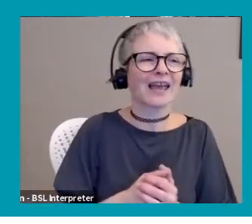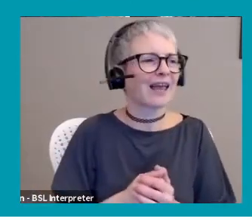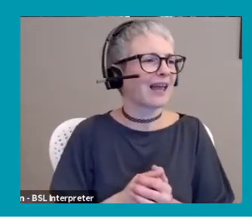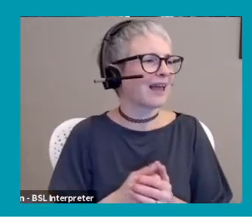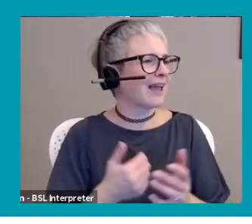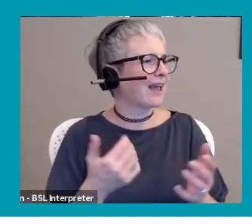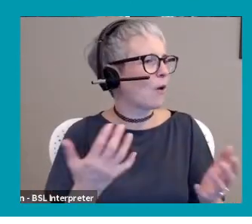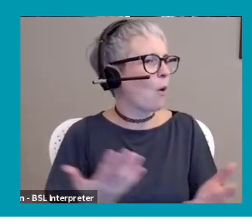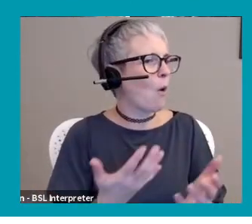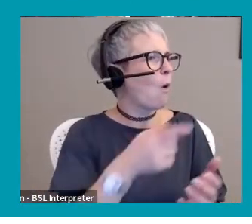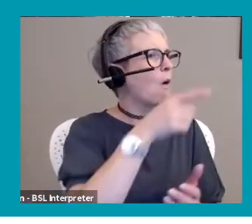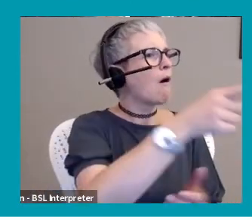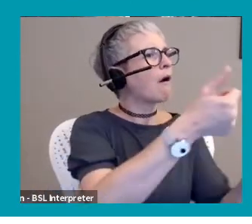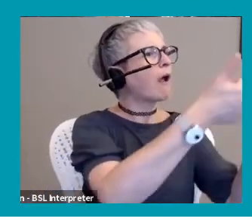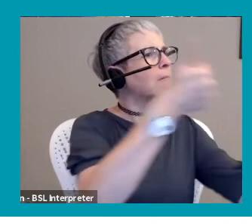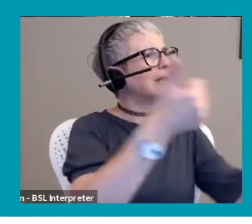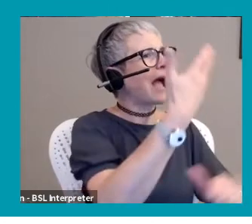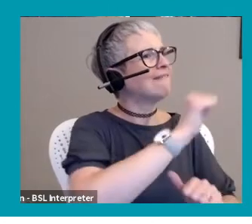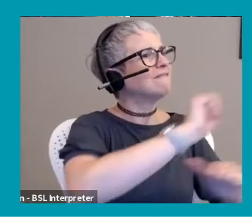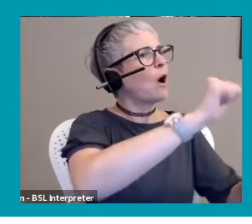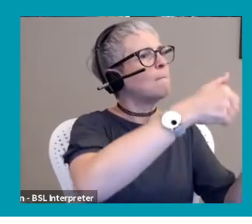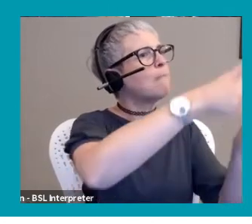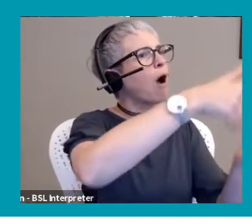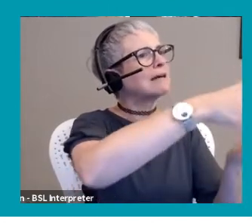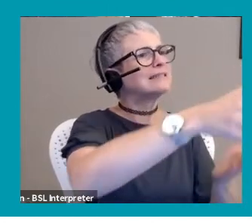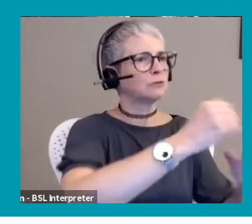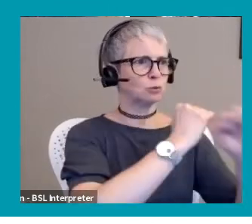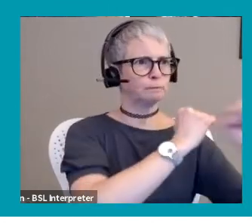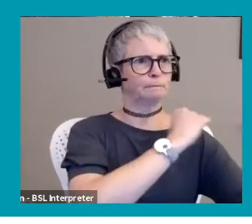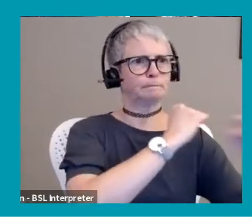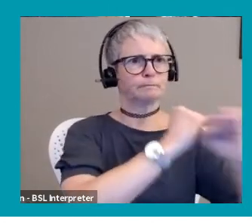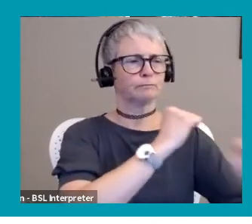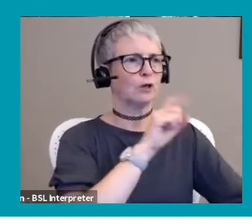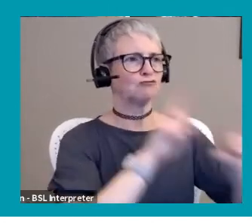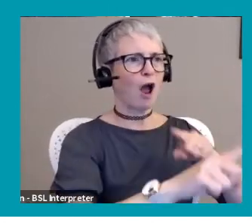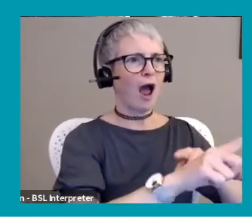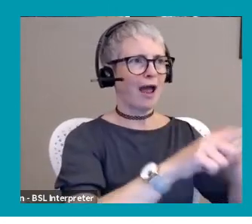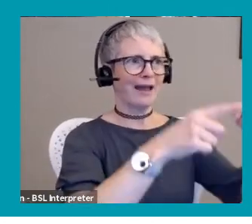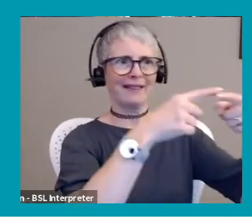companies were used social media to market to potential buyer.